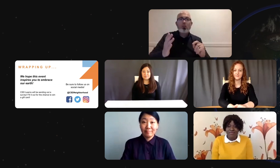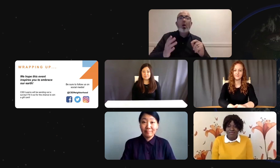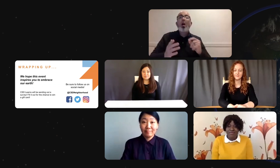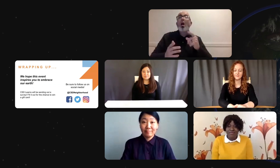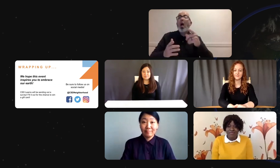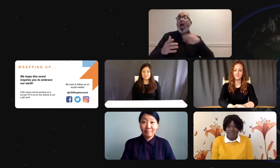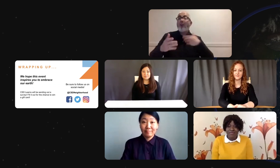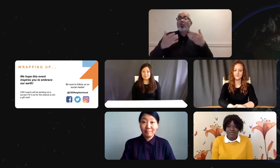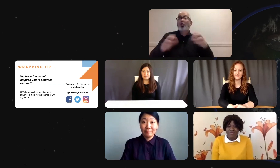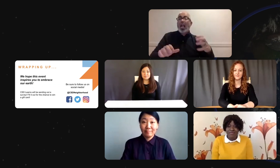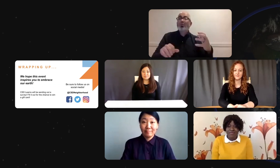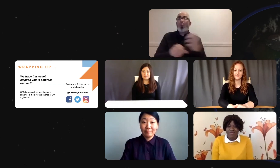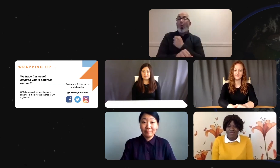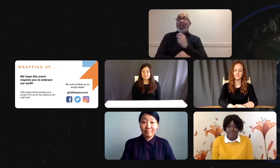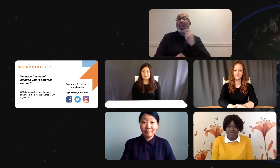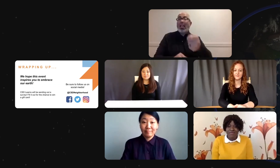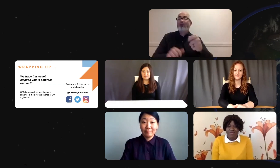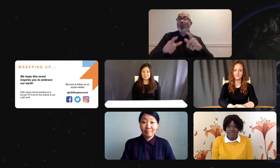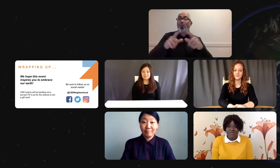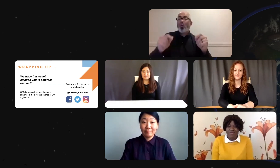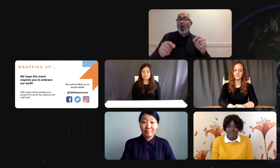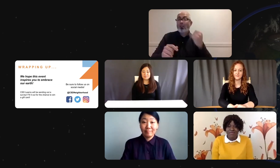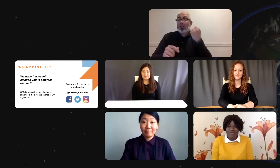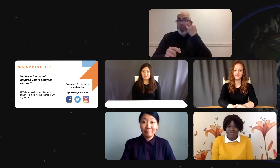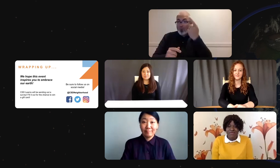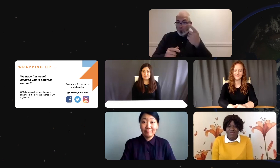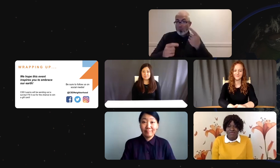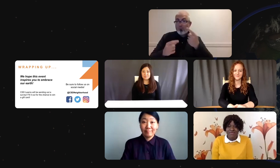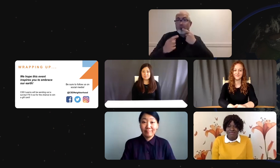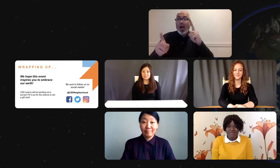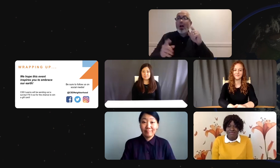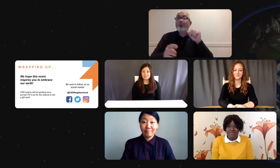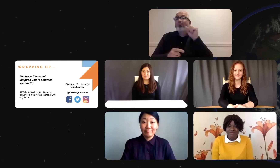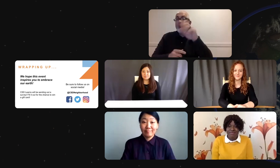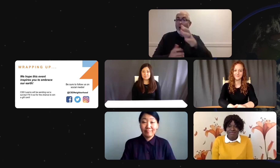Fill it out for the chance to win a gift card!